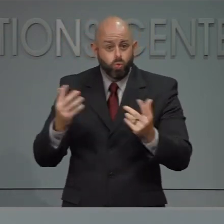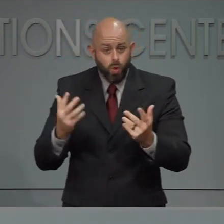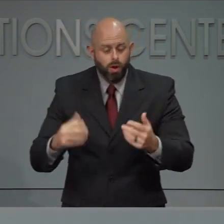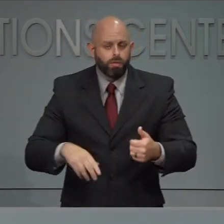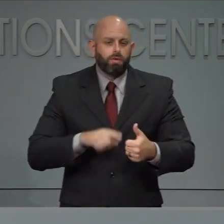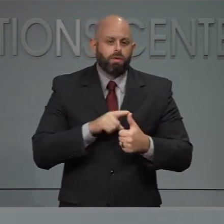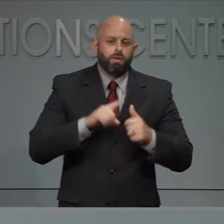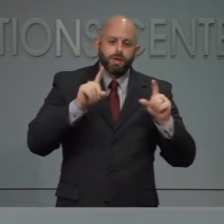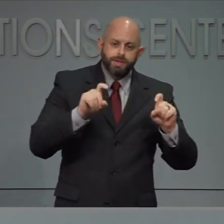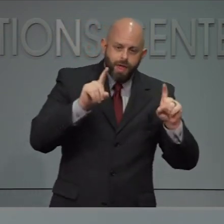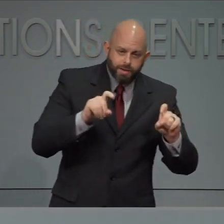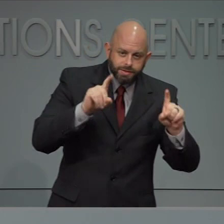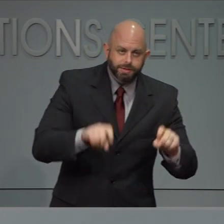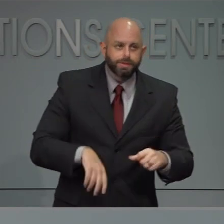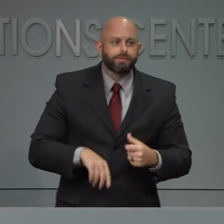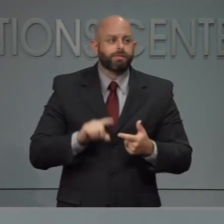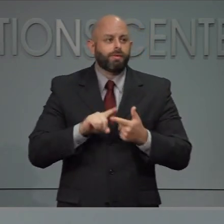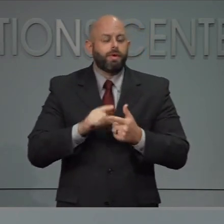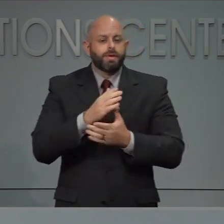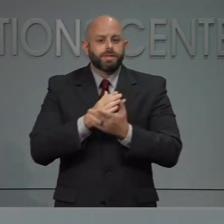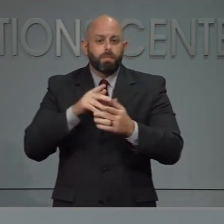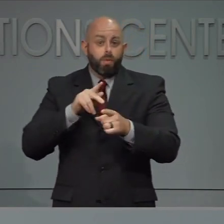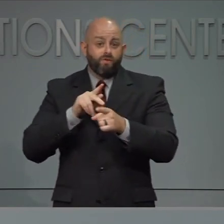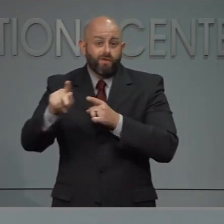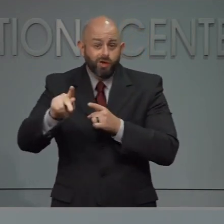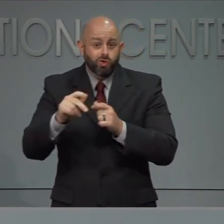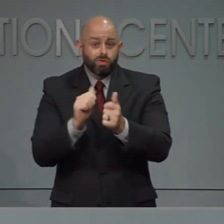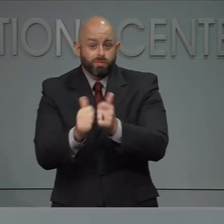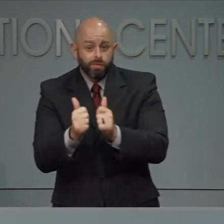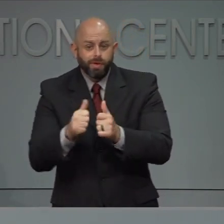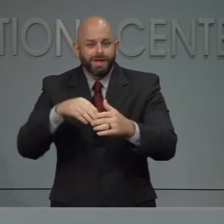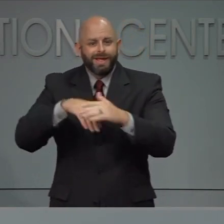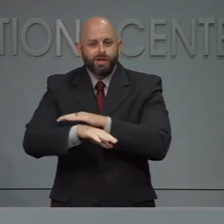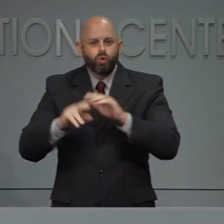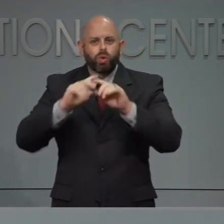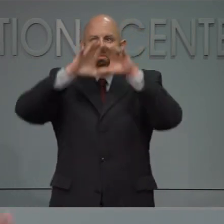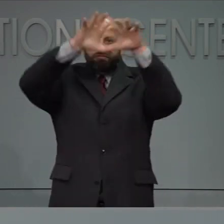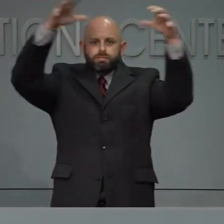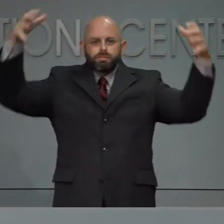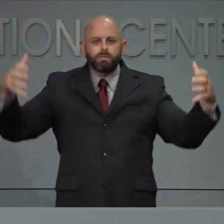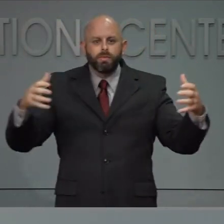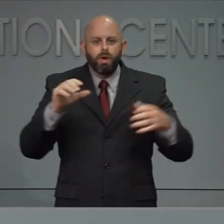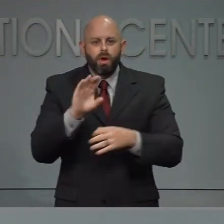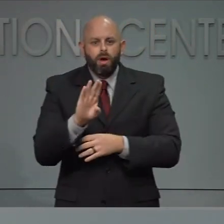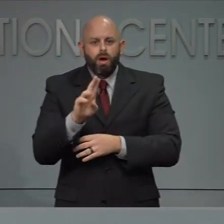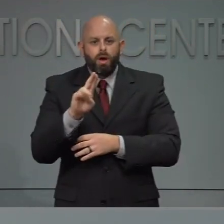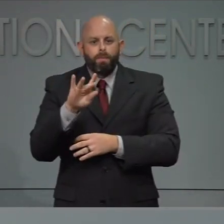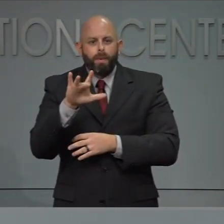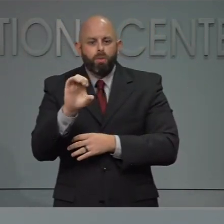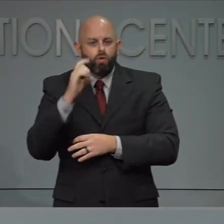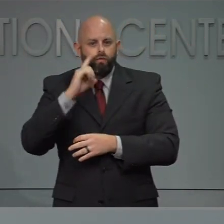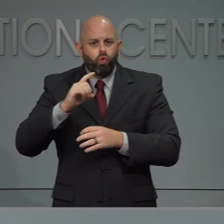OR YOU SEE SOME OF OUR PROFESSIONAL ATHLETES GOING INTO TO BUBBLES RIGHT THERE TAKING DIFFERENT KINDS OF